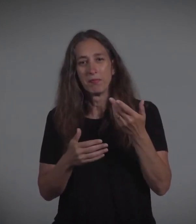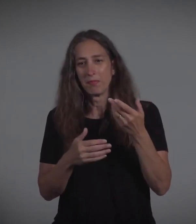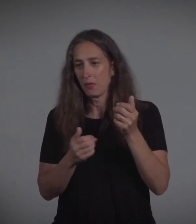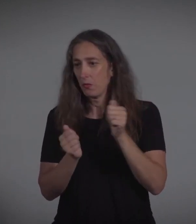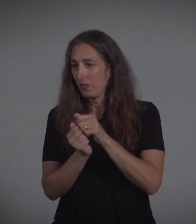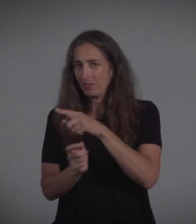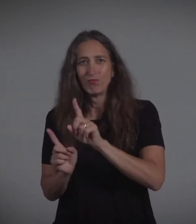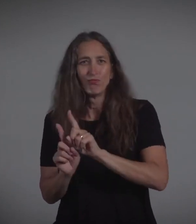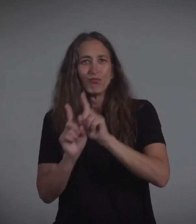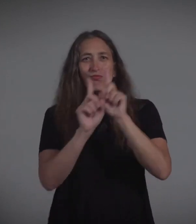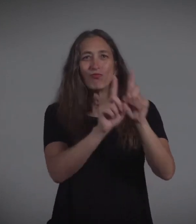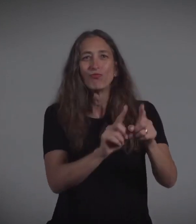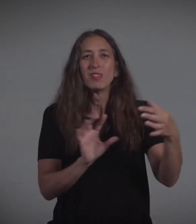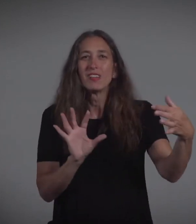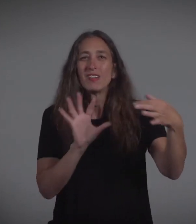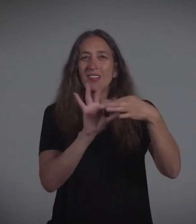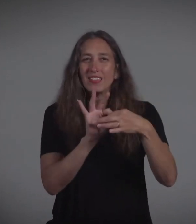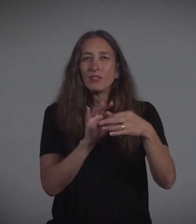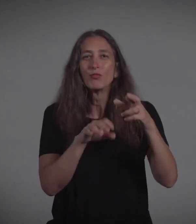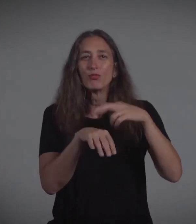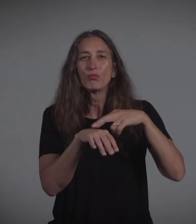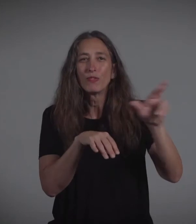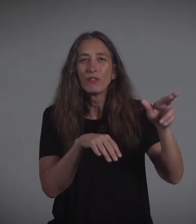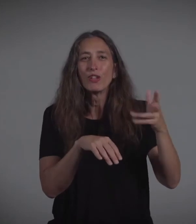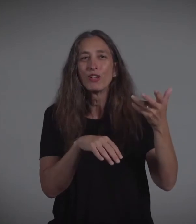You could offer to go with them to help connect them to services.